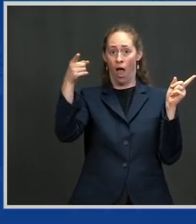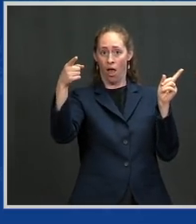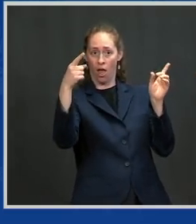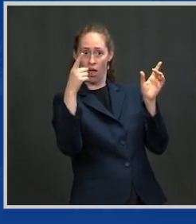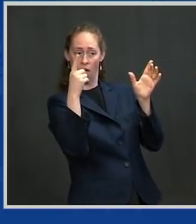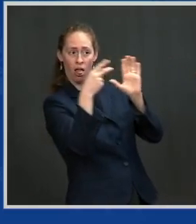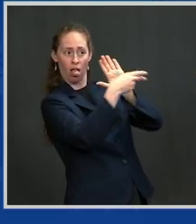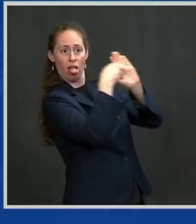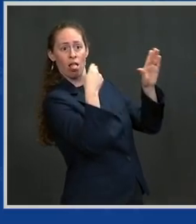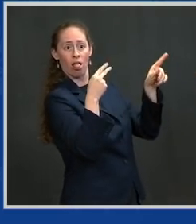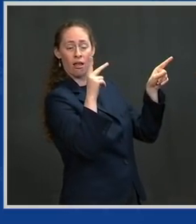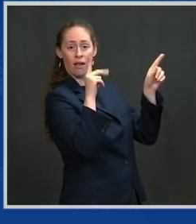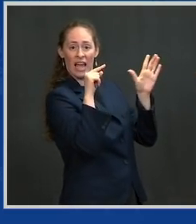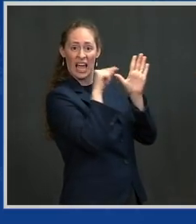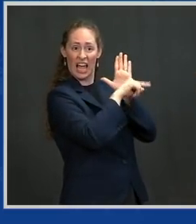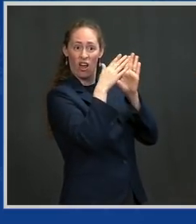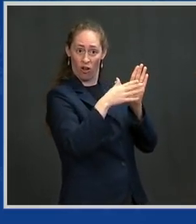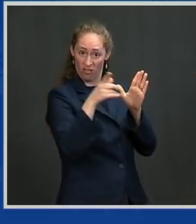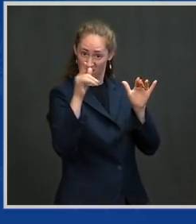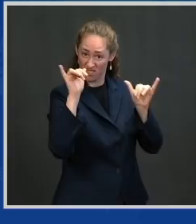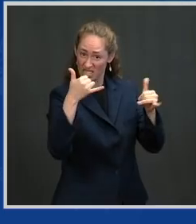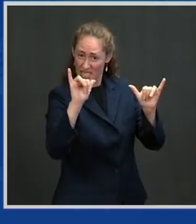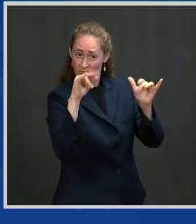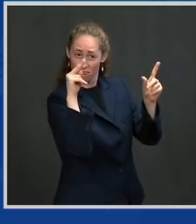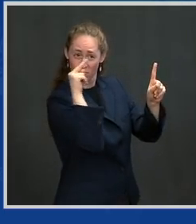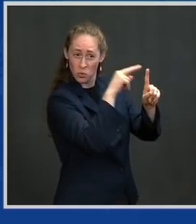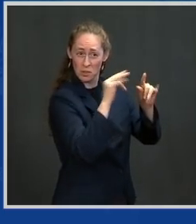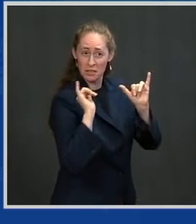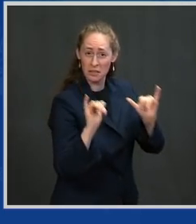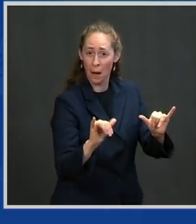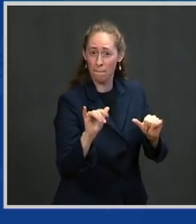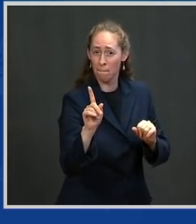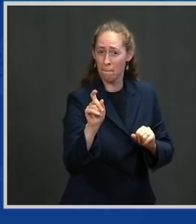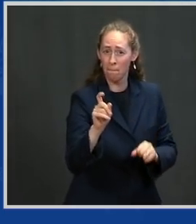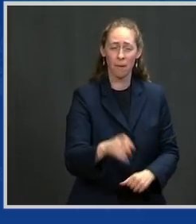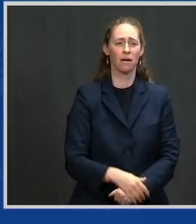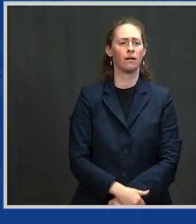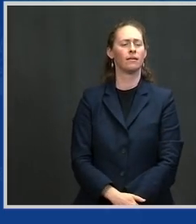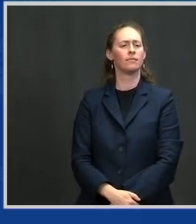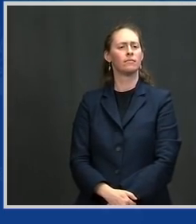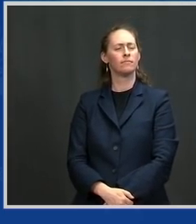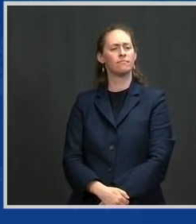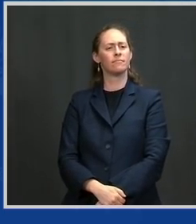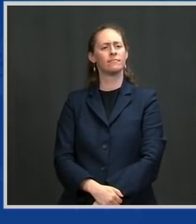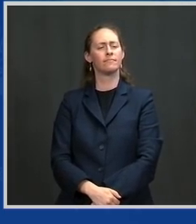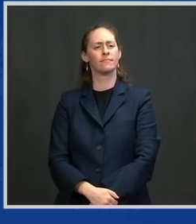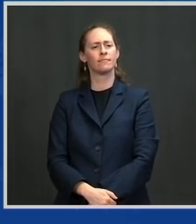of asking a second question. Do you believe -- if he does agree to cooperate,